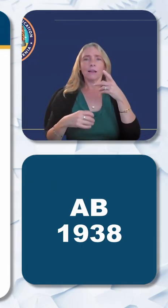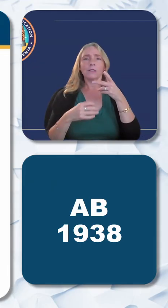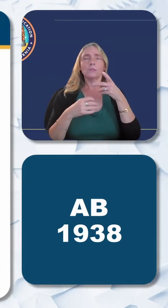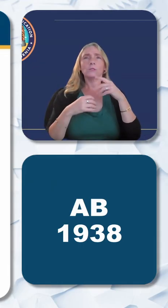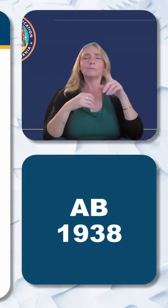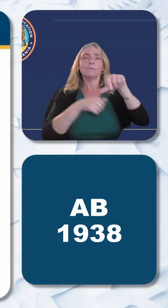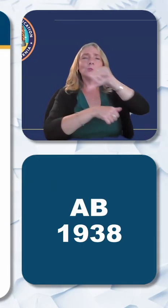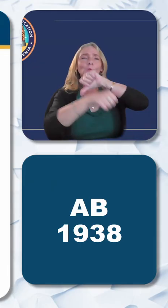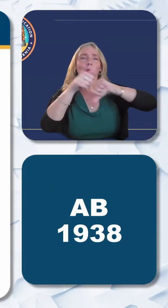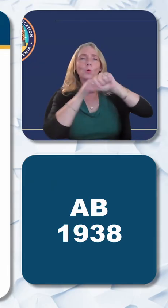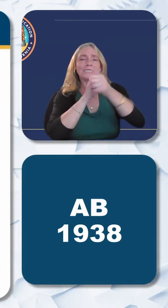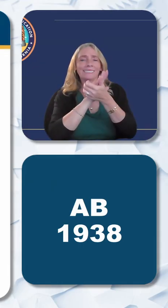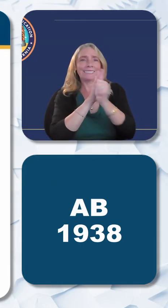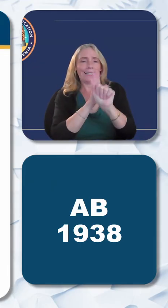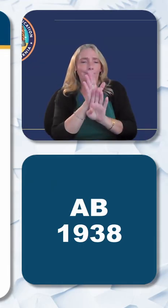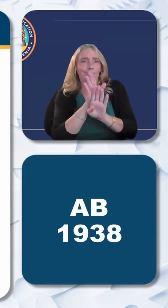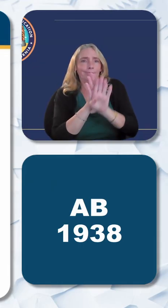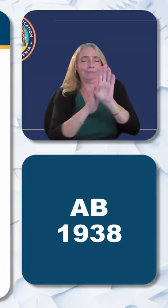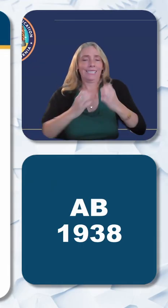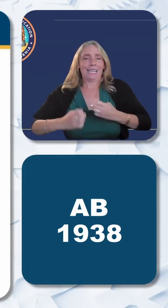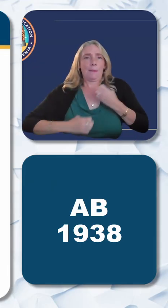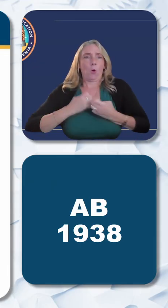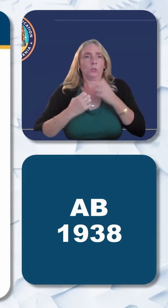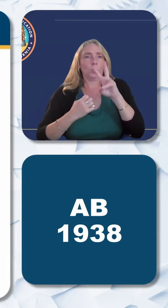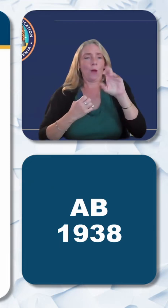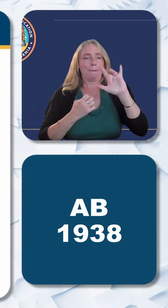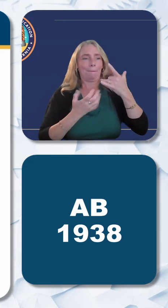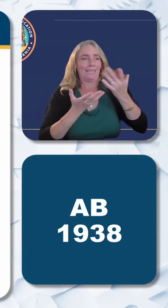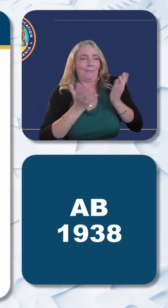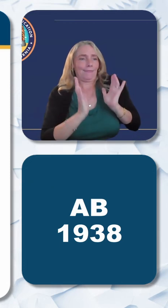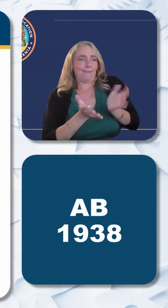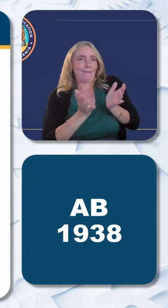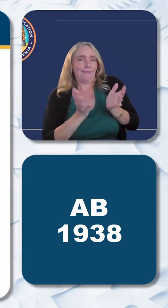at the same site, they're able to develop those social skills and that